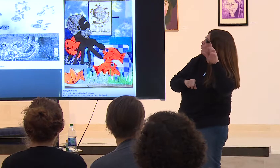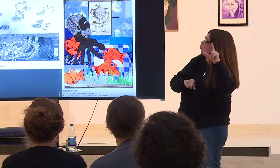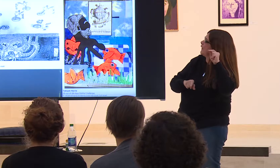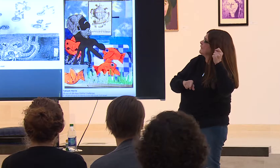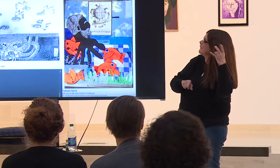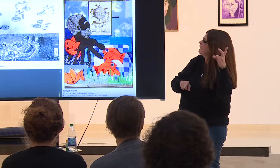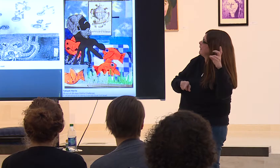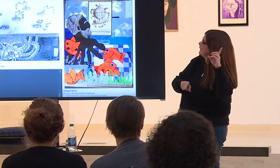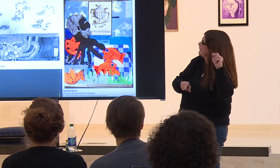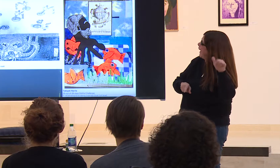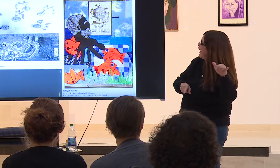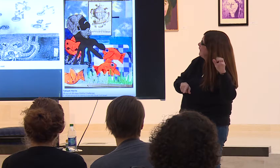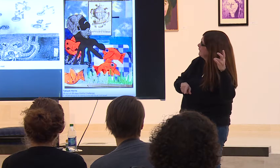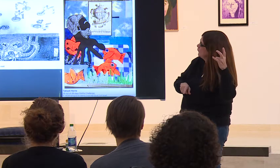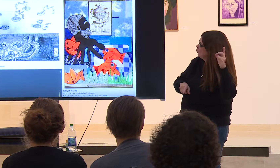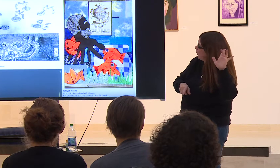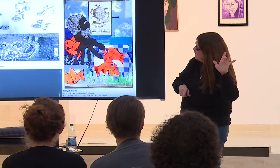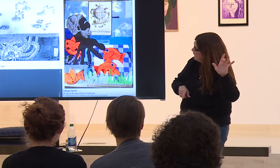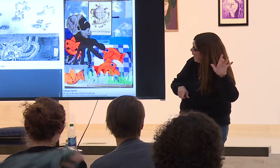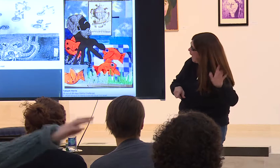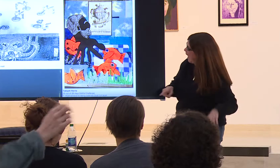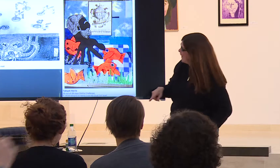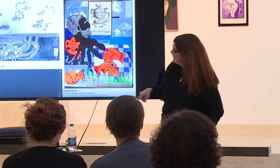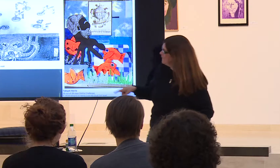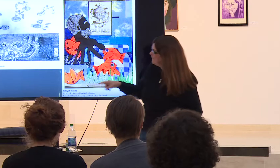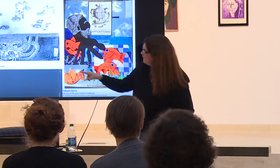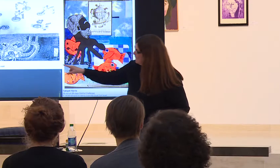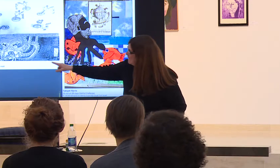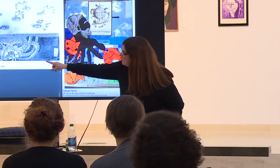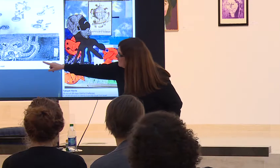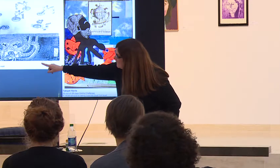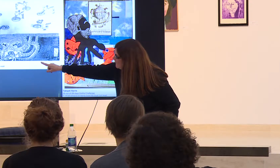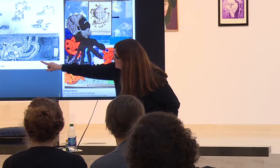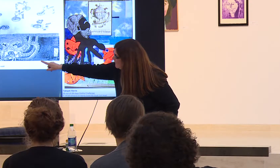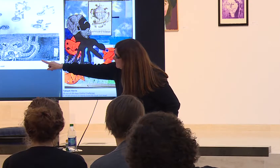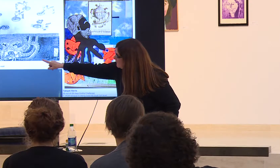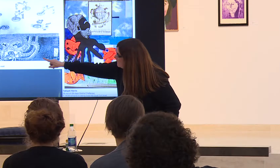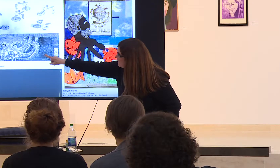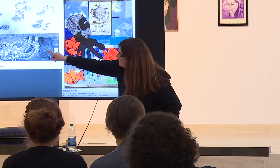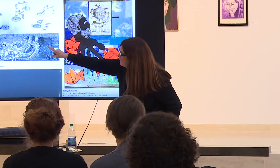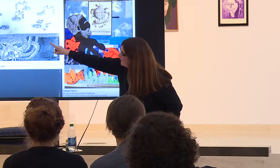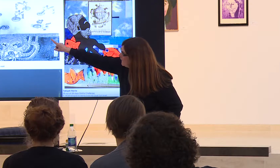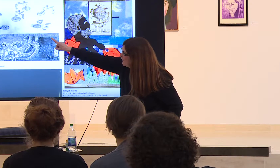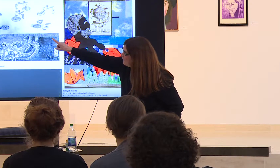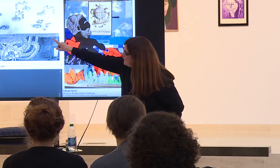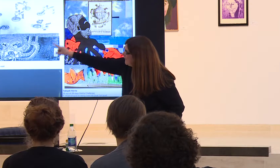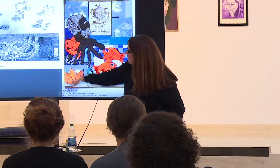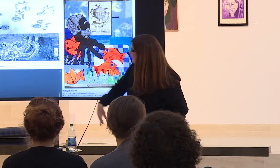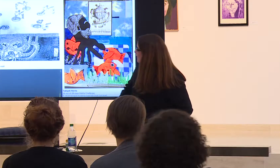This was February 2017, Day 25, Octopus Motif.